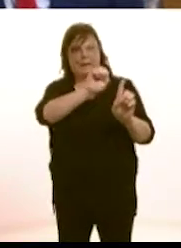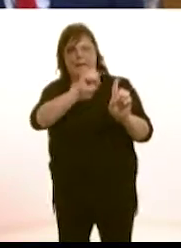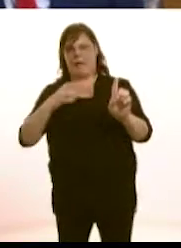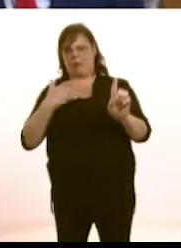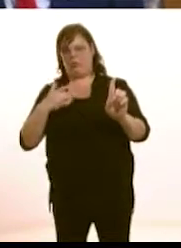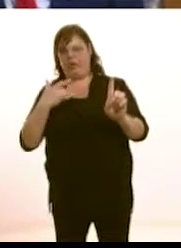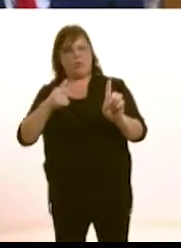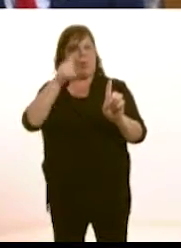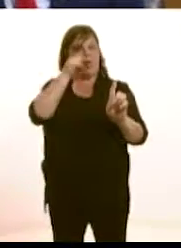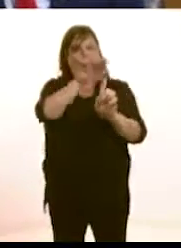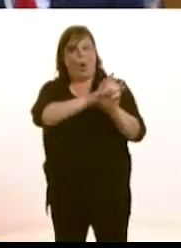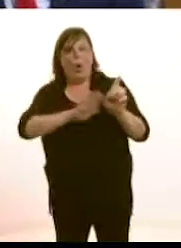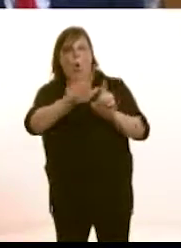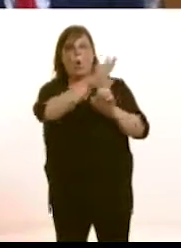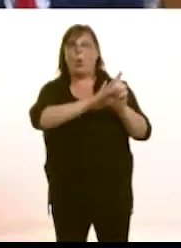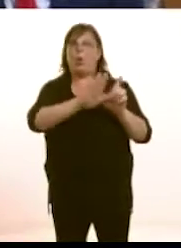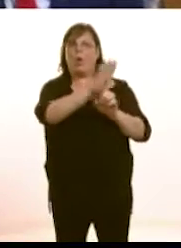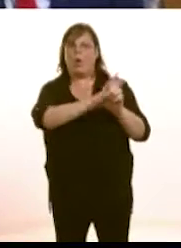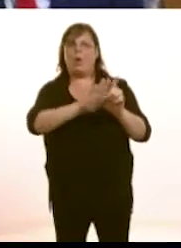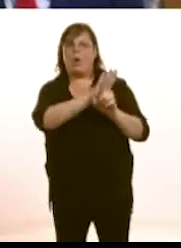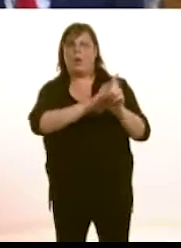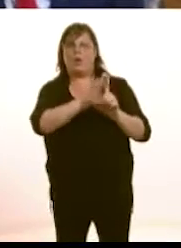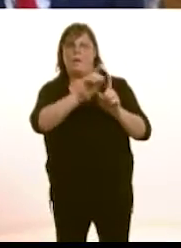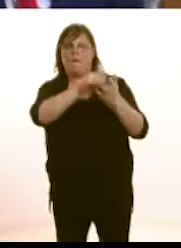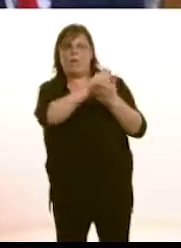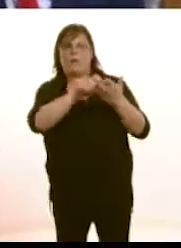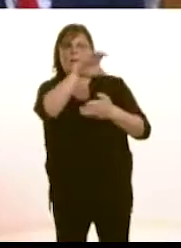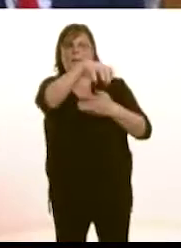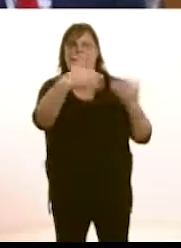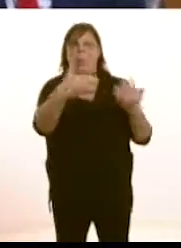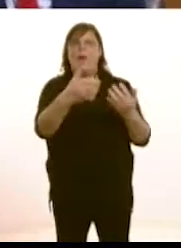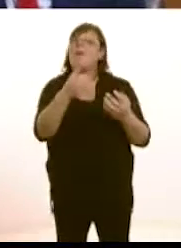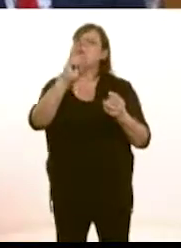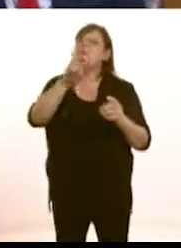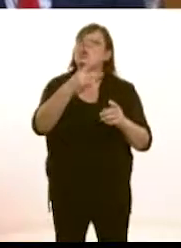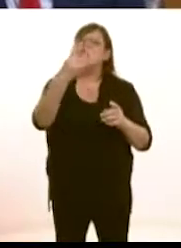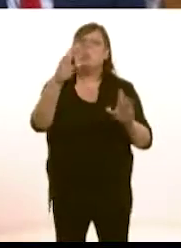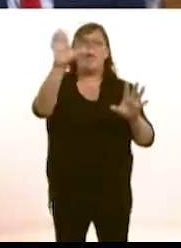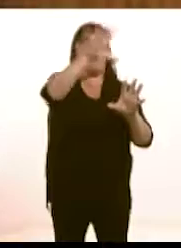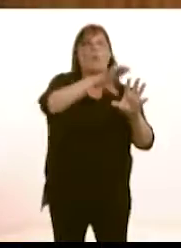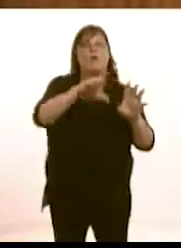it covered 10 of the 22 local authority areas, accounting for around 47 per cent of Welsh electors.